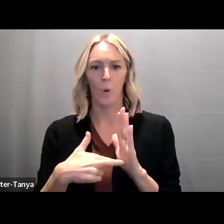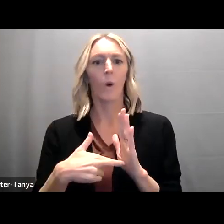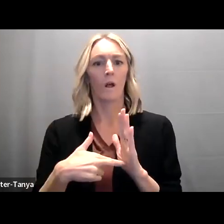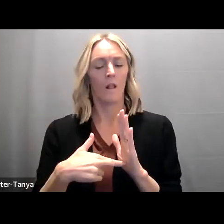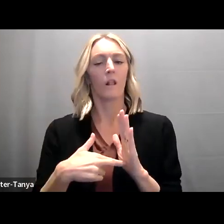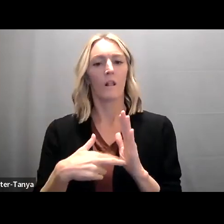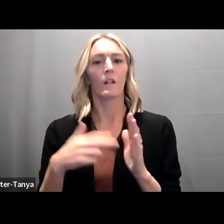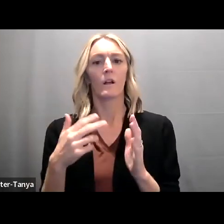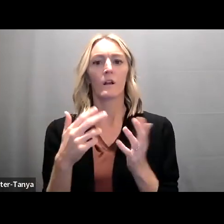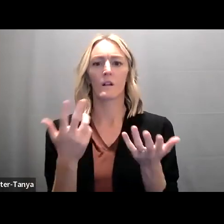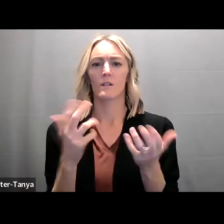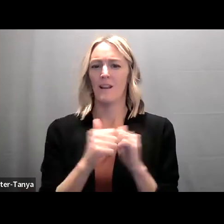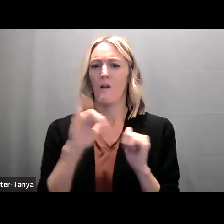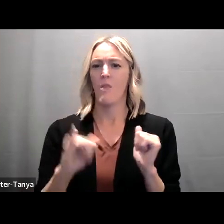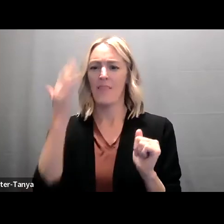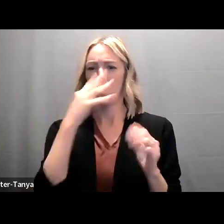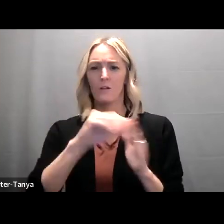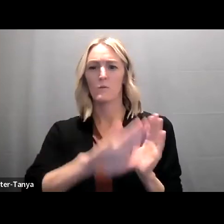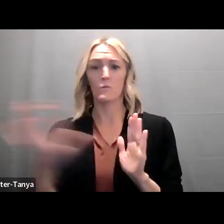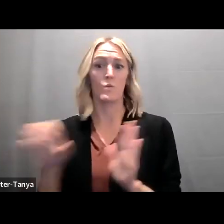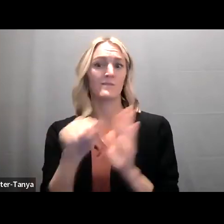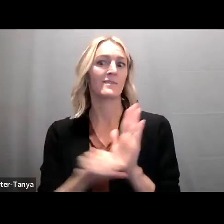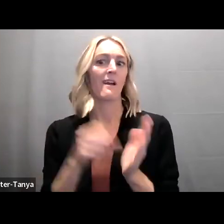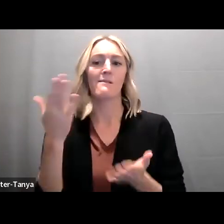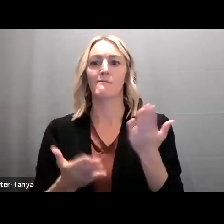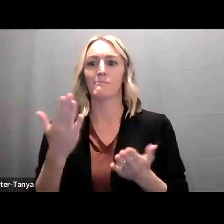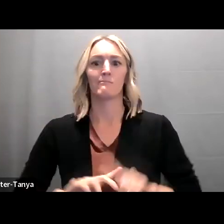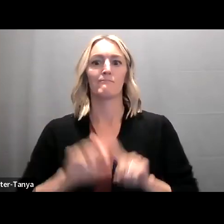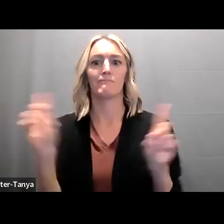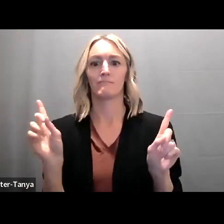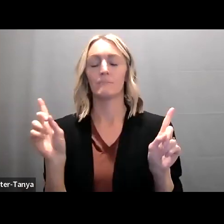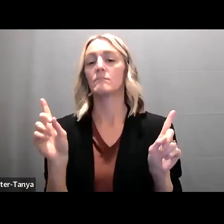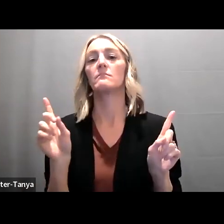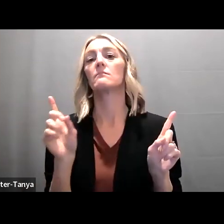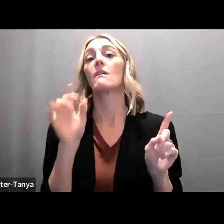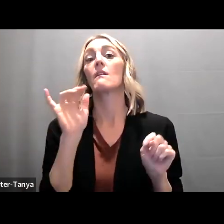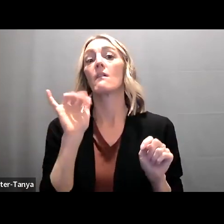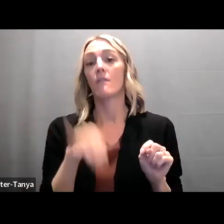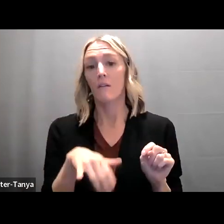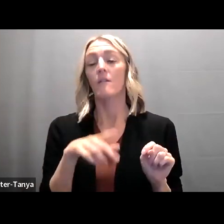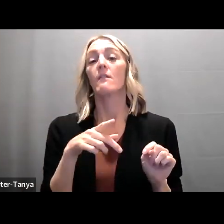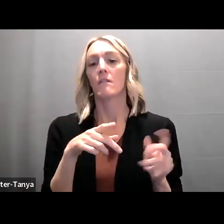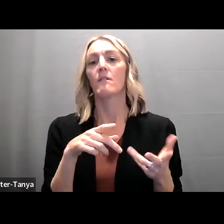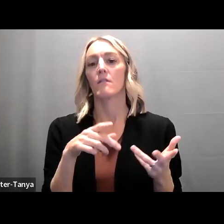that work and how that looks in your state may look very different. But that also can enforce kind of what we have been saying a community choice for so